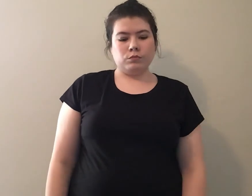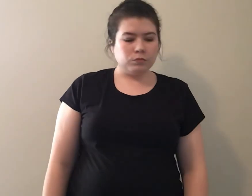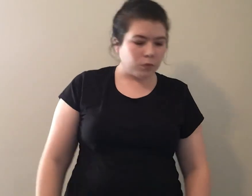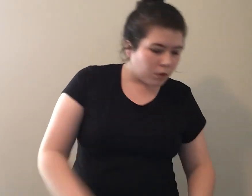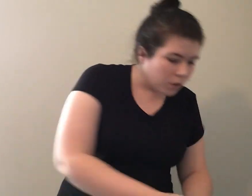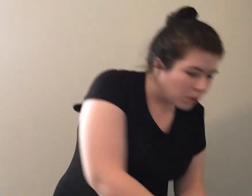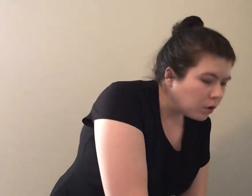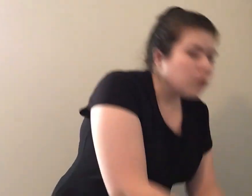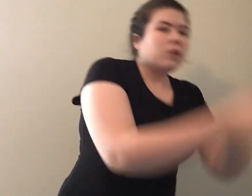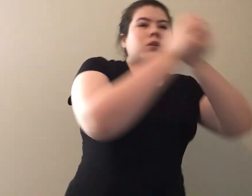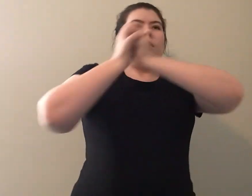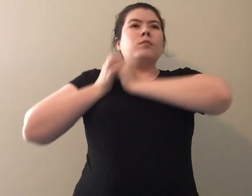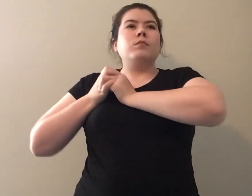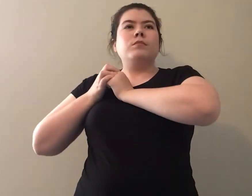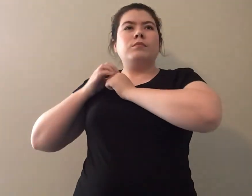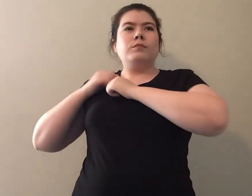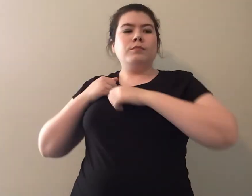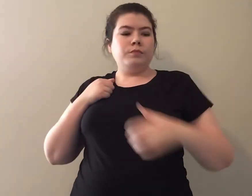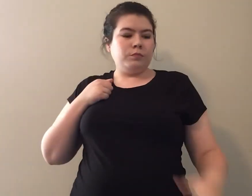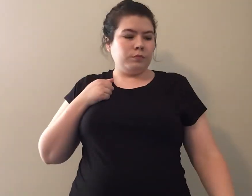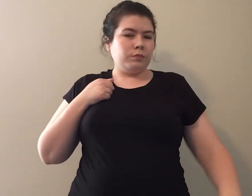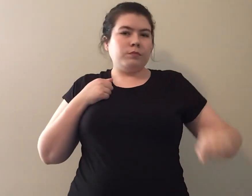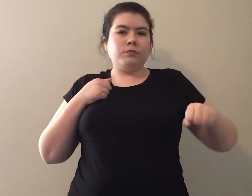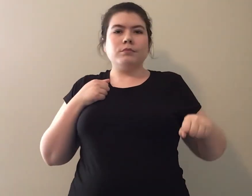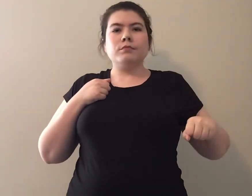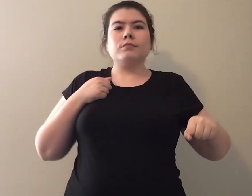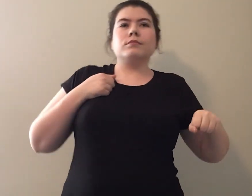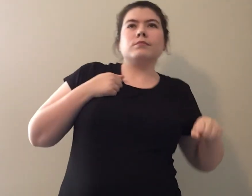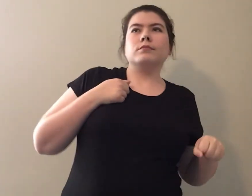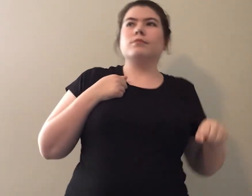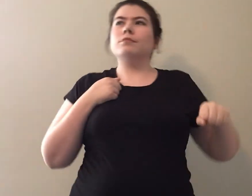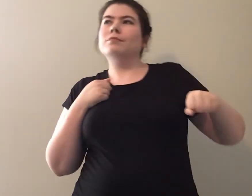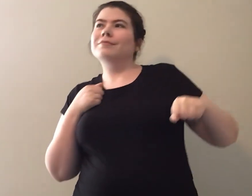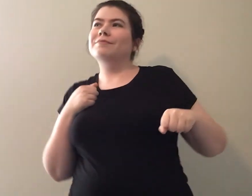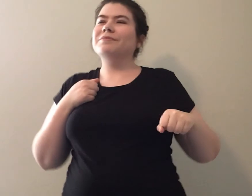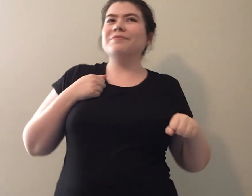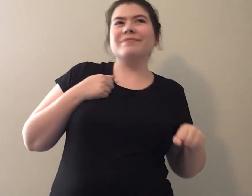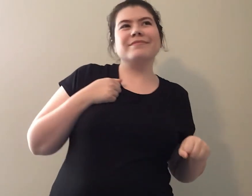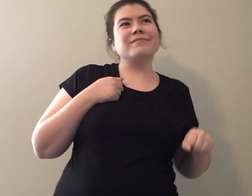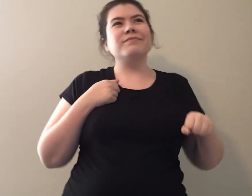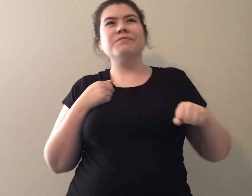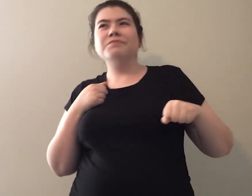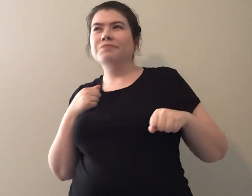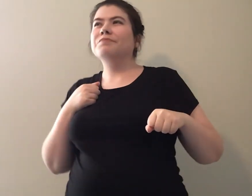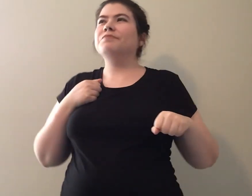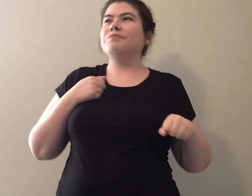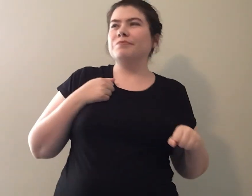He picked up his axe and lunchbox and went on his way.